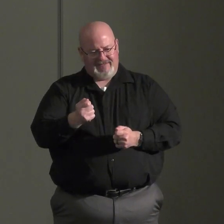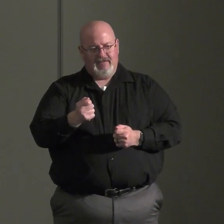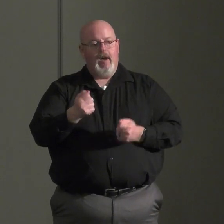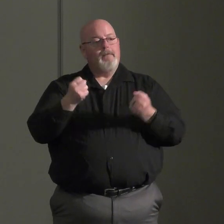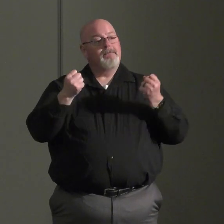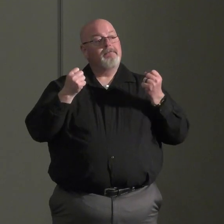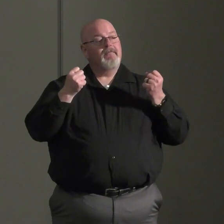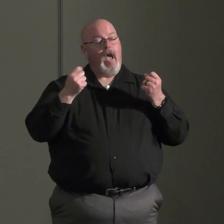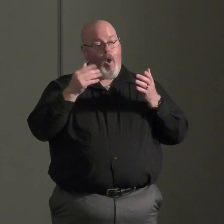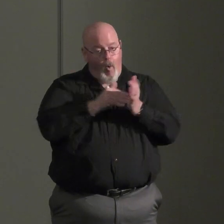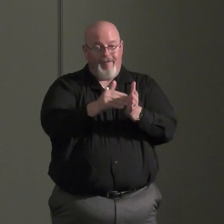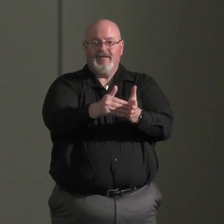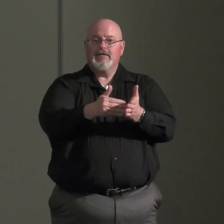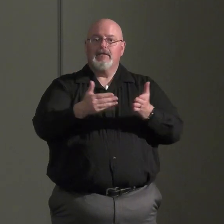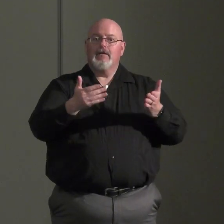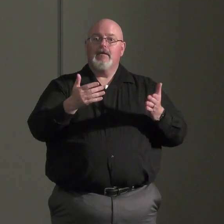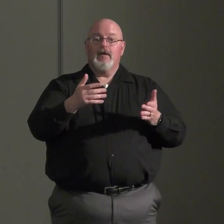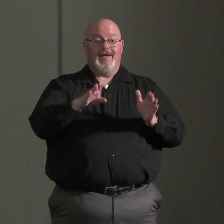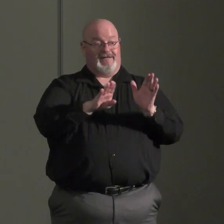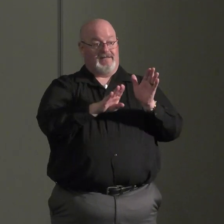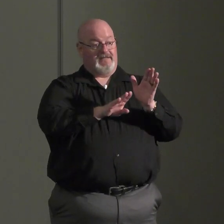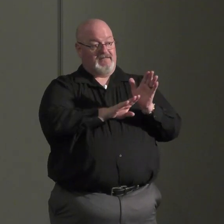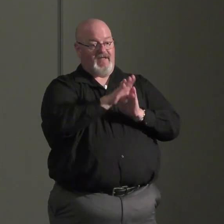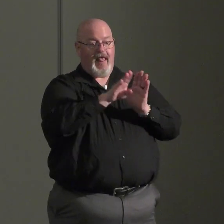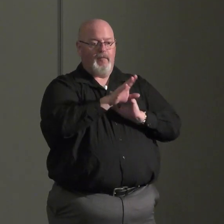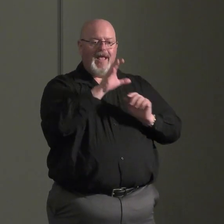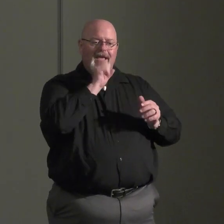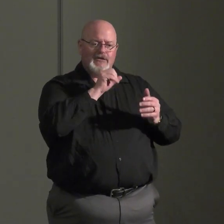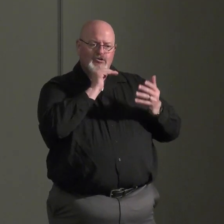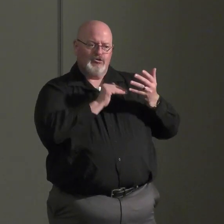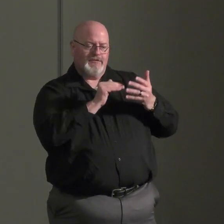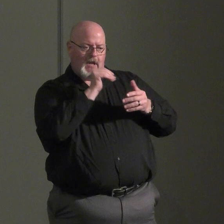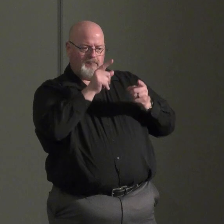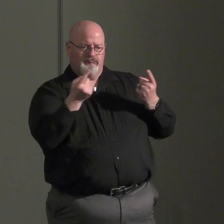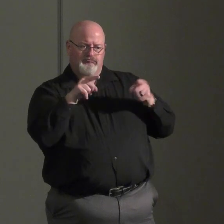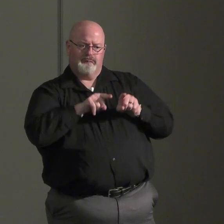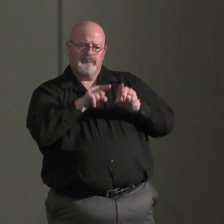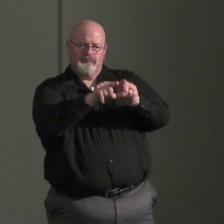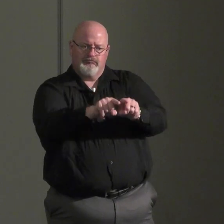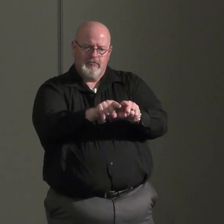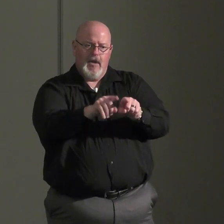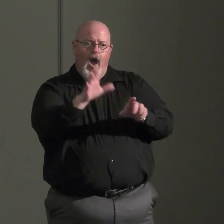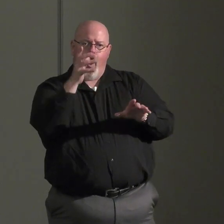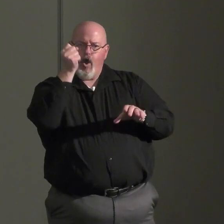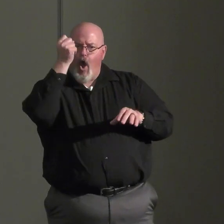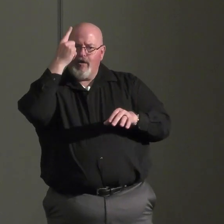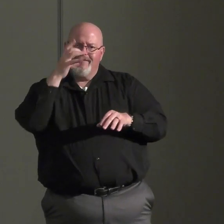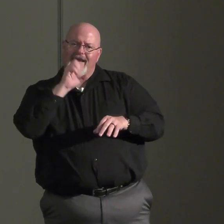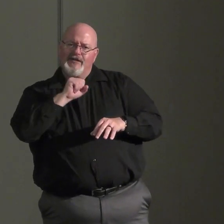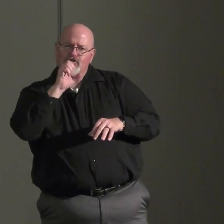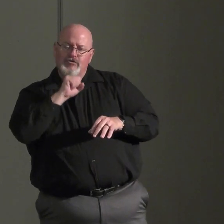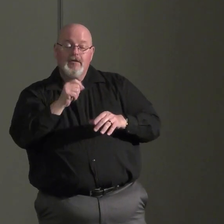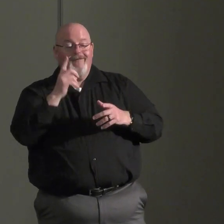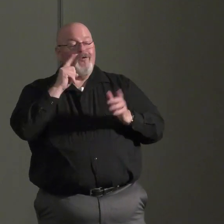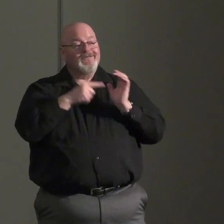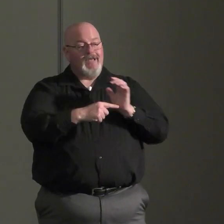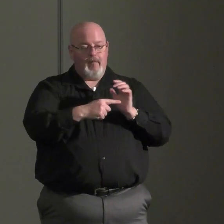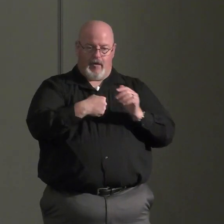many times developmental ages are not congruent with cognitive age. I have a daughter that is